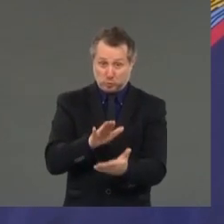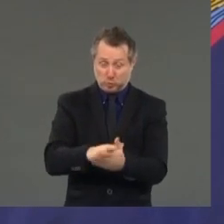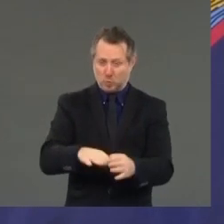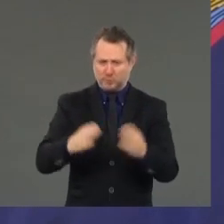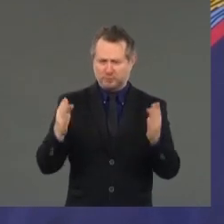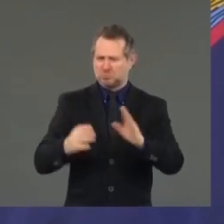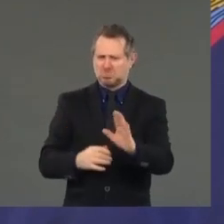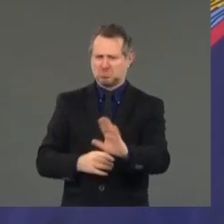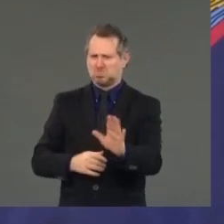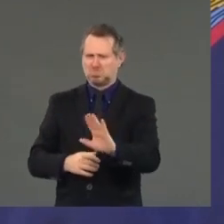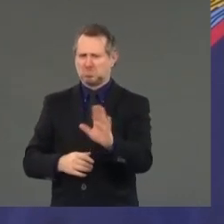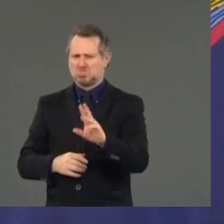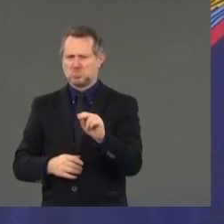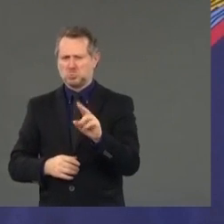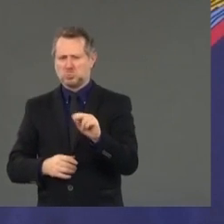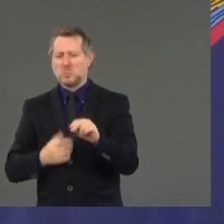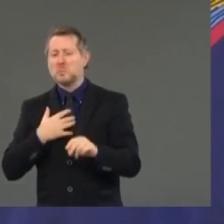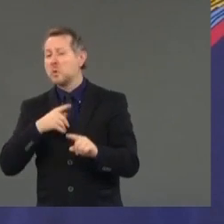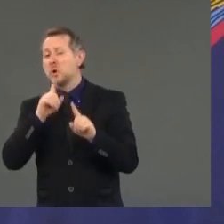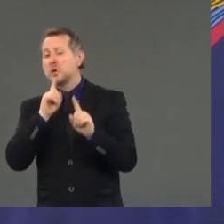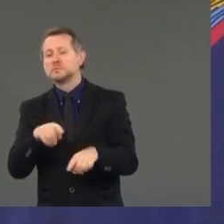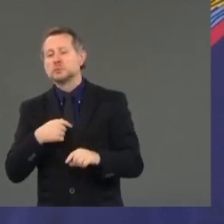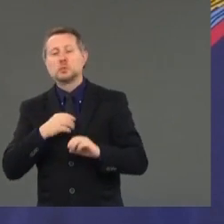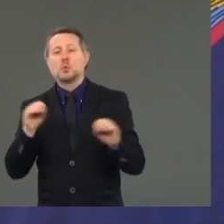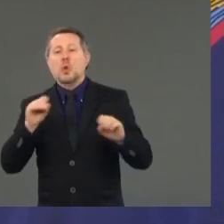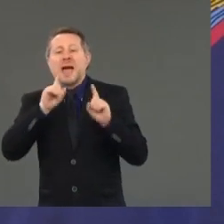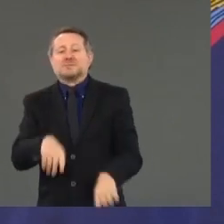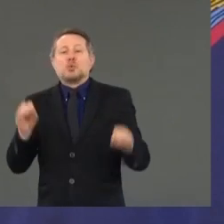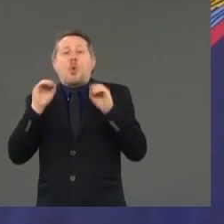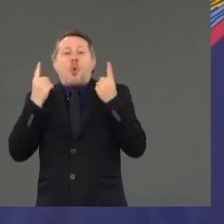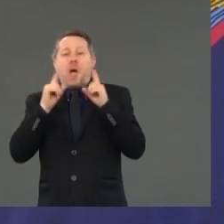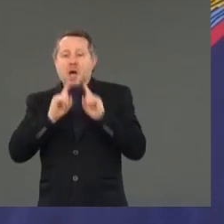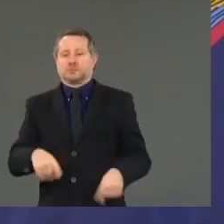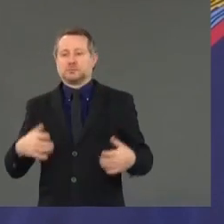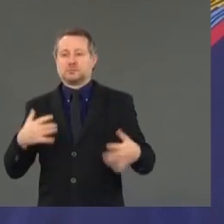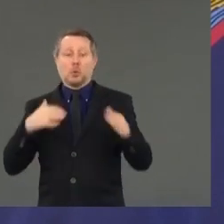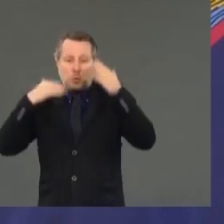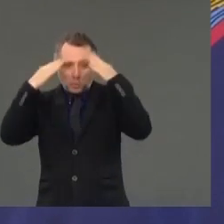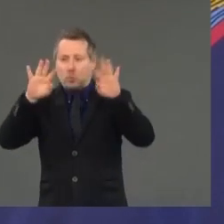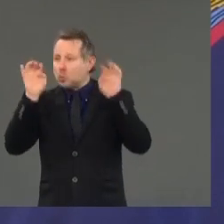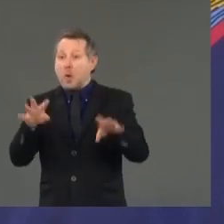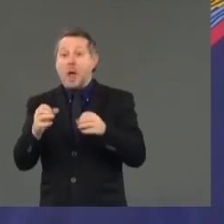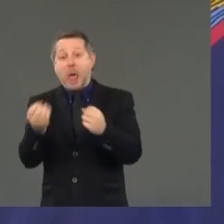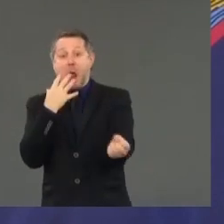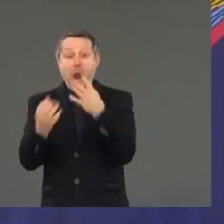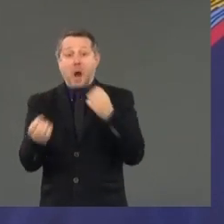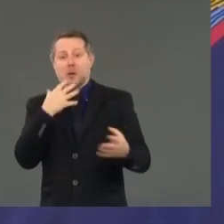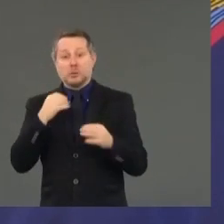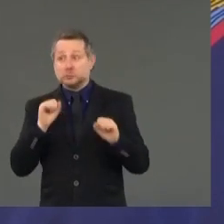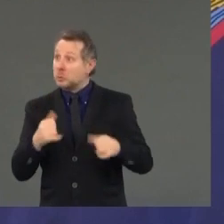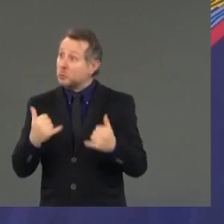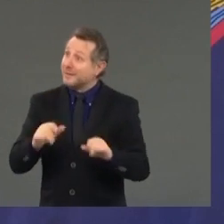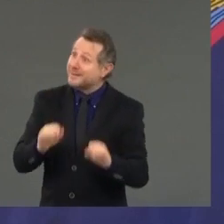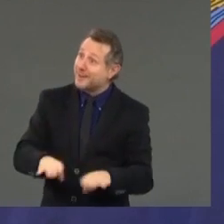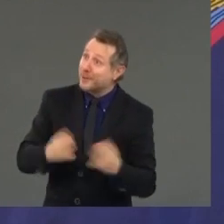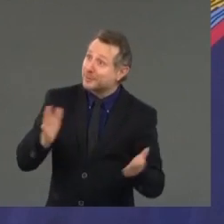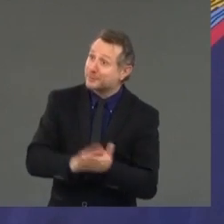SCHOOLS AND REOPENING. MY POSITION IS I DON'T HAVE A POSITION.